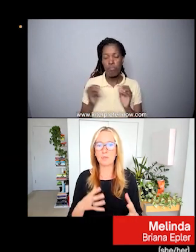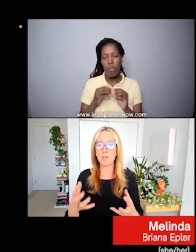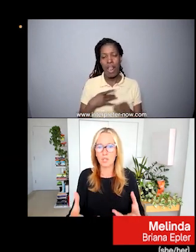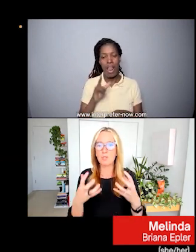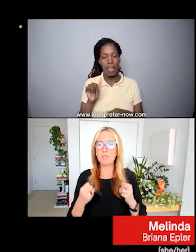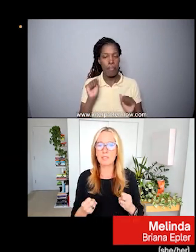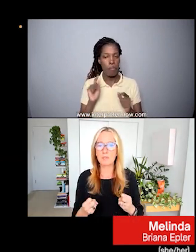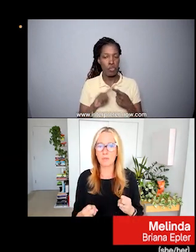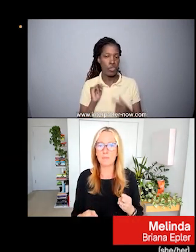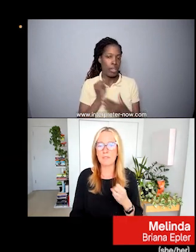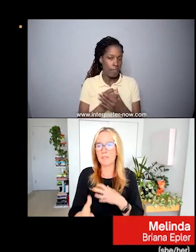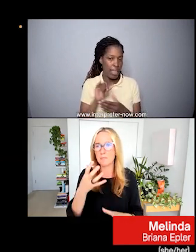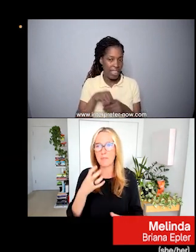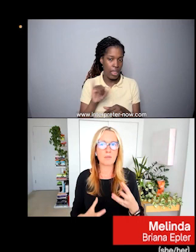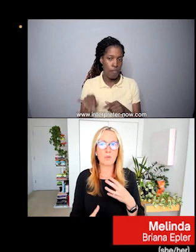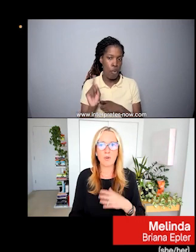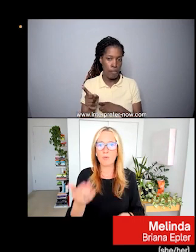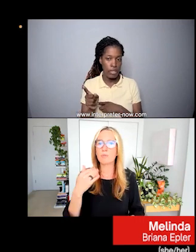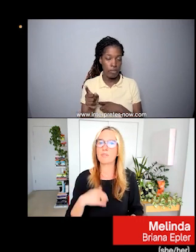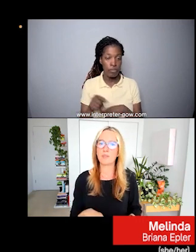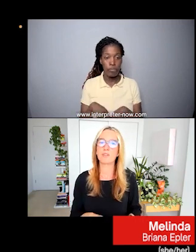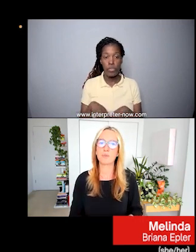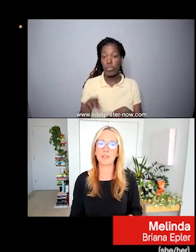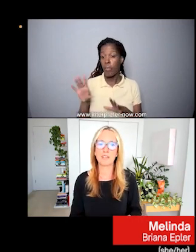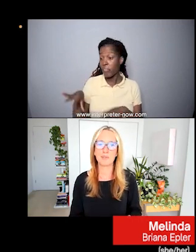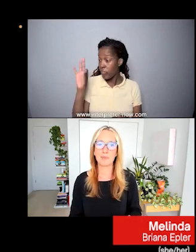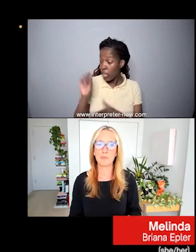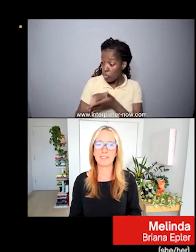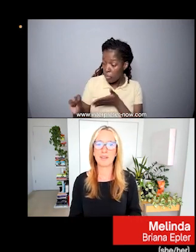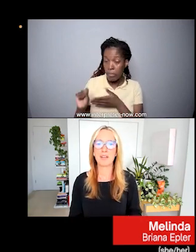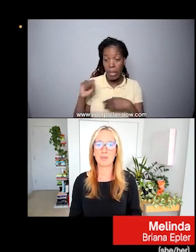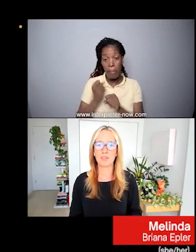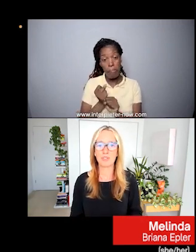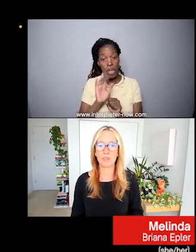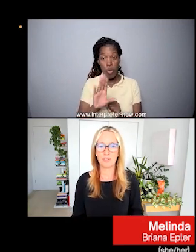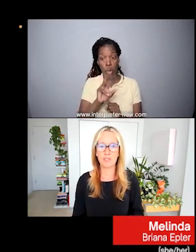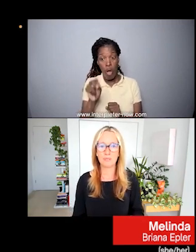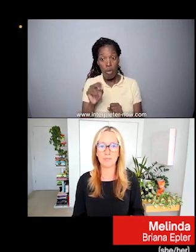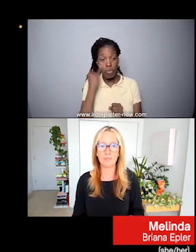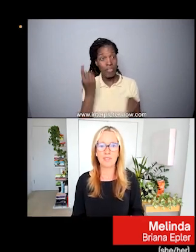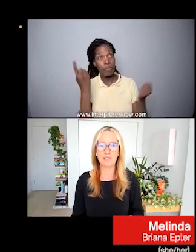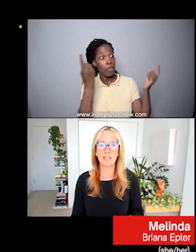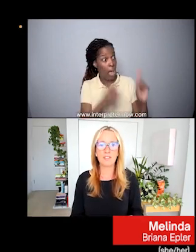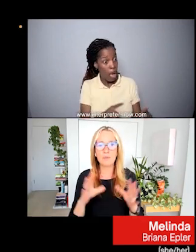So use these scripts, make them your own so that they're ready when a microaggression occurs.